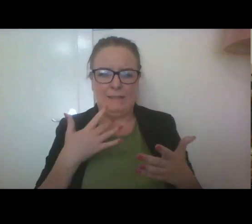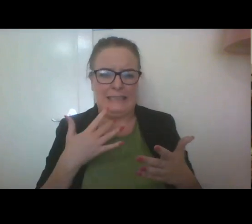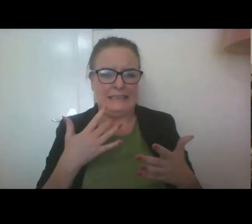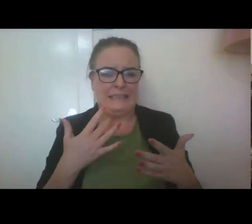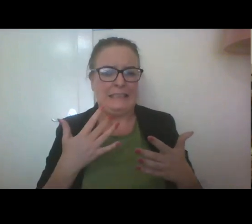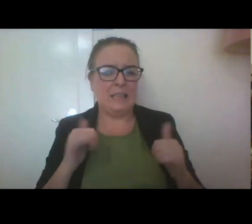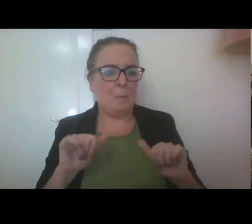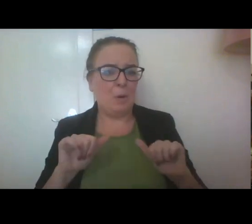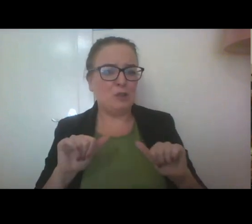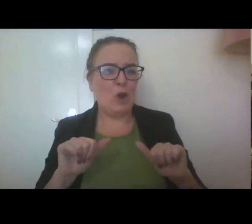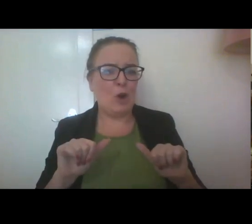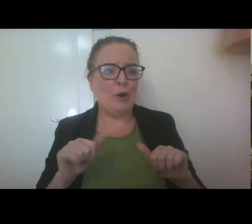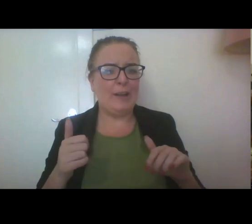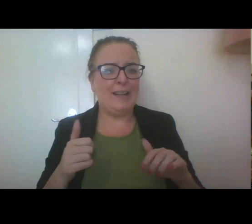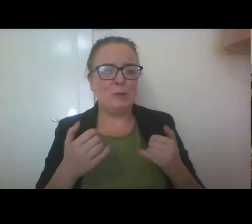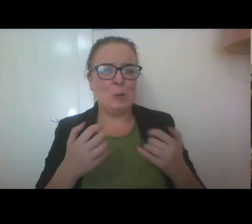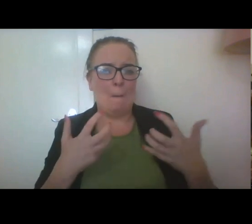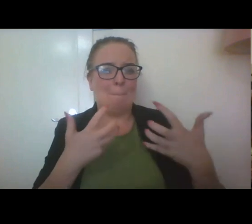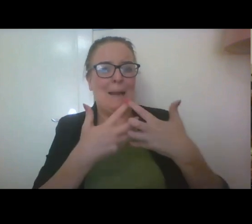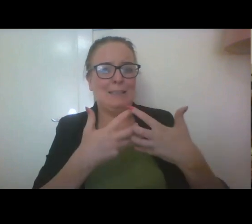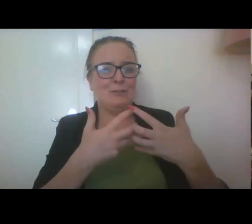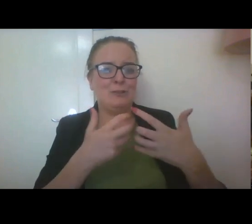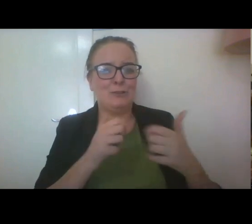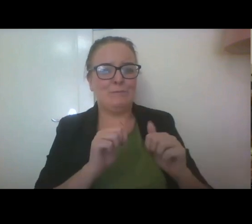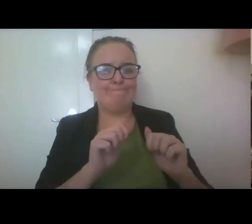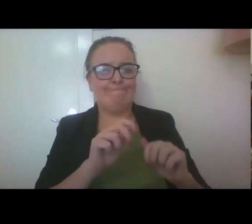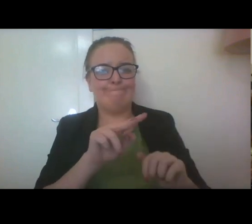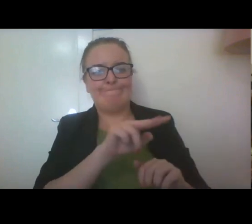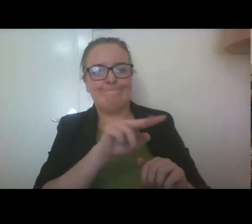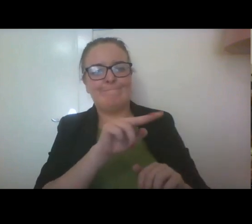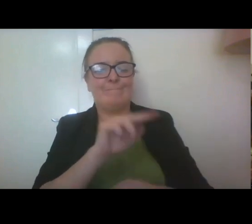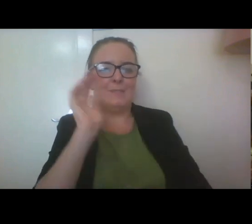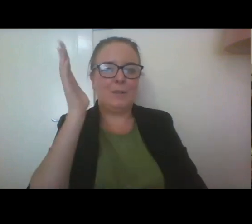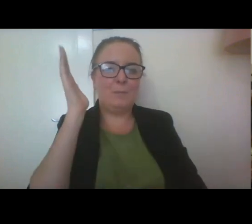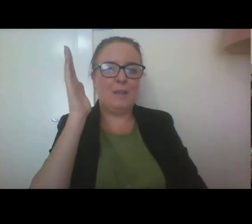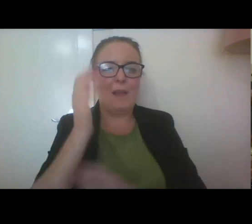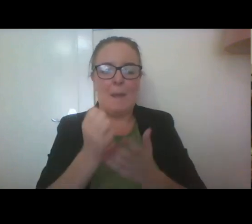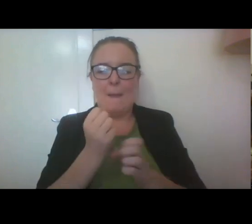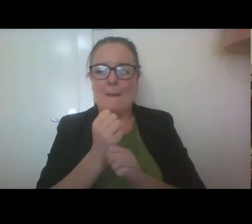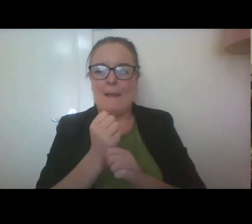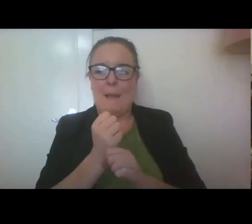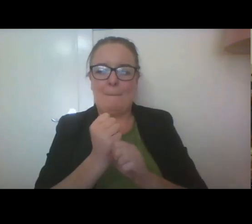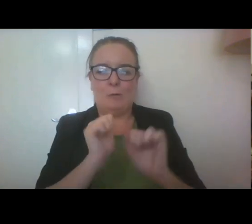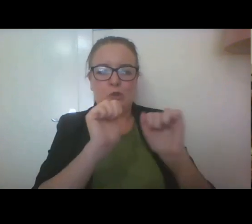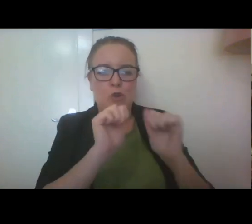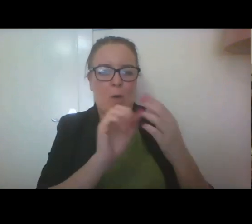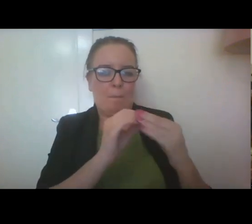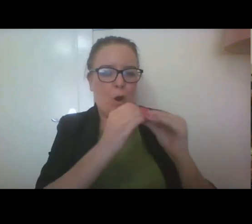to live up to that prior explanation from both of you about your products and your services.